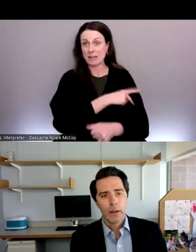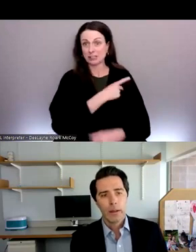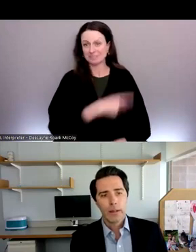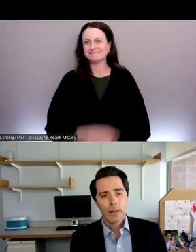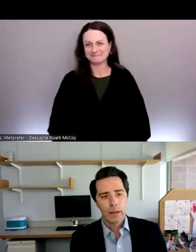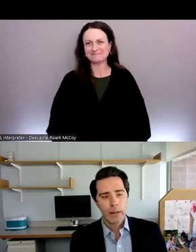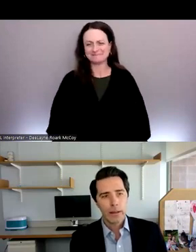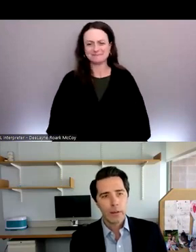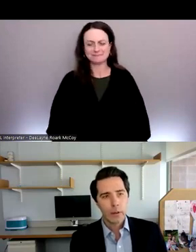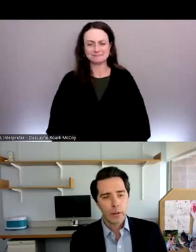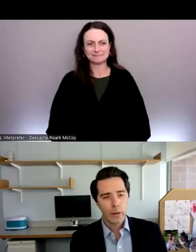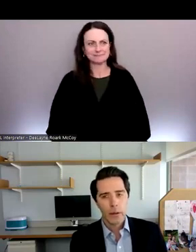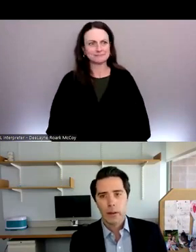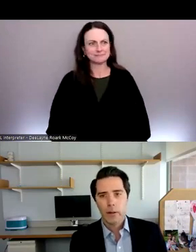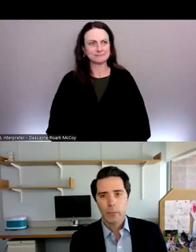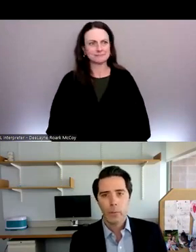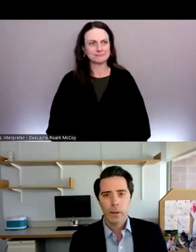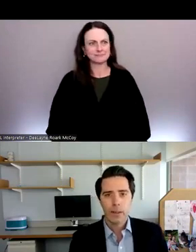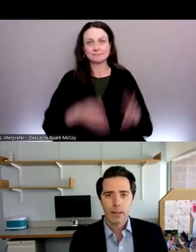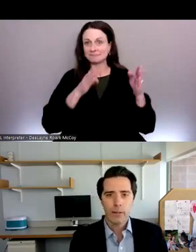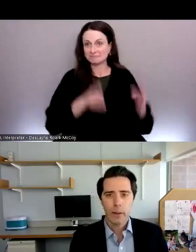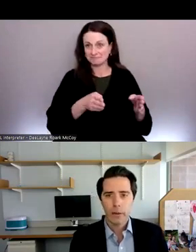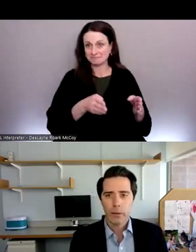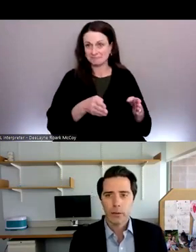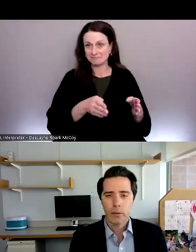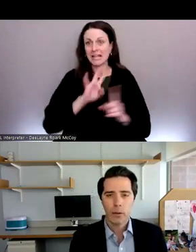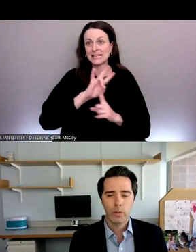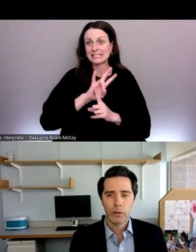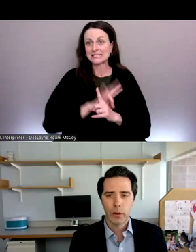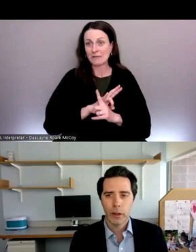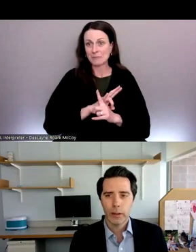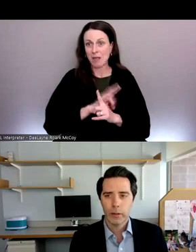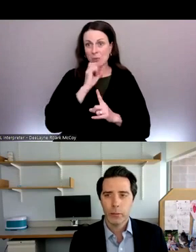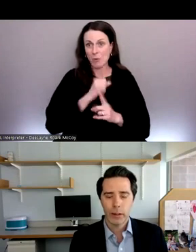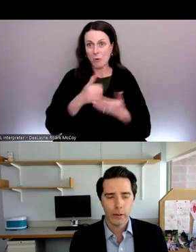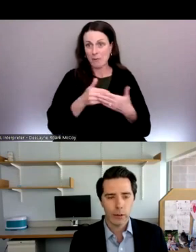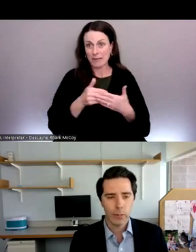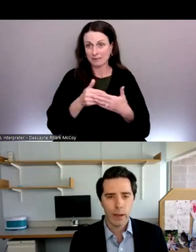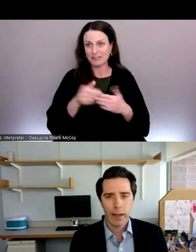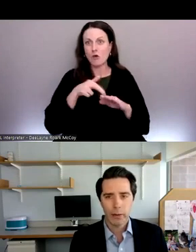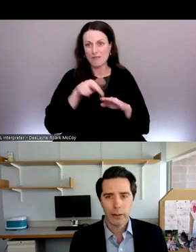this individual is a seven month old who referred on